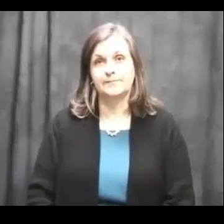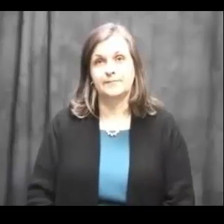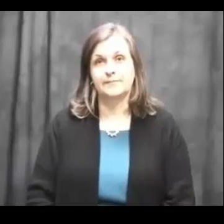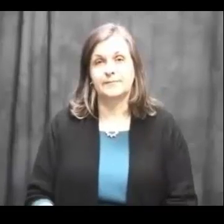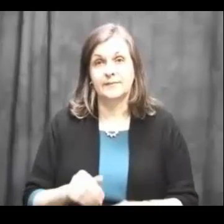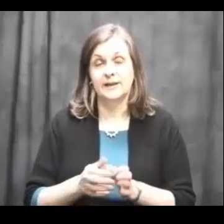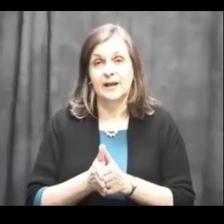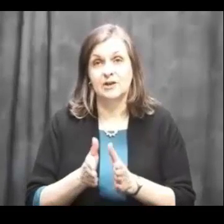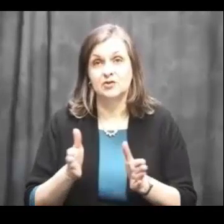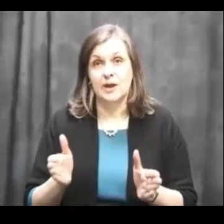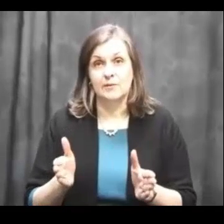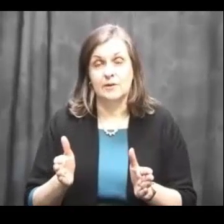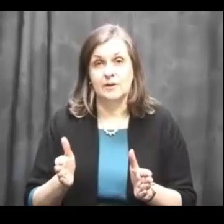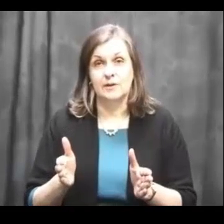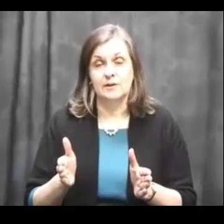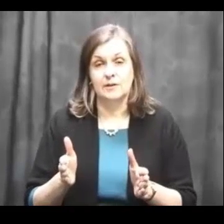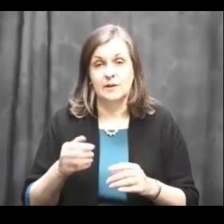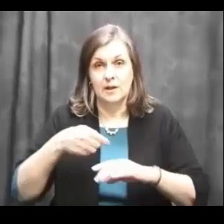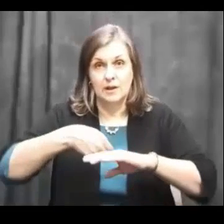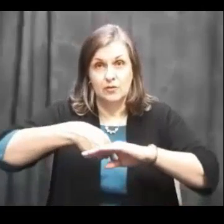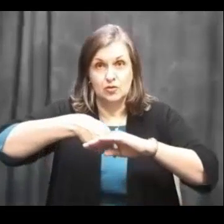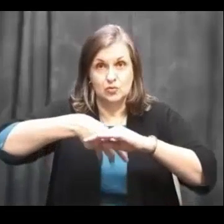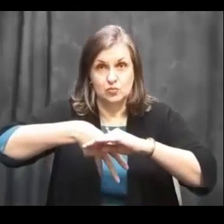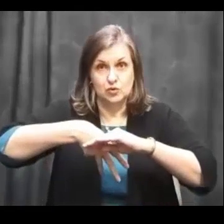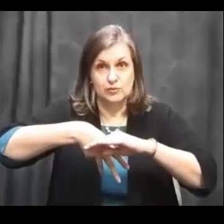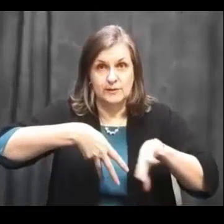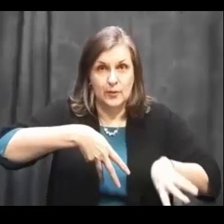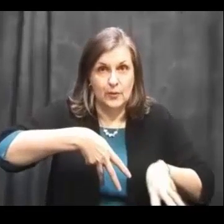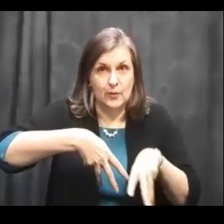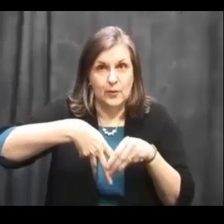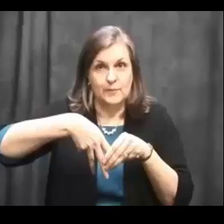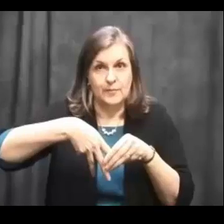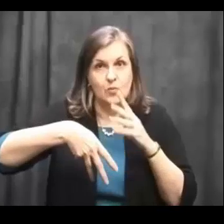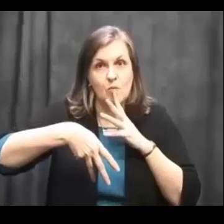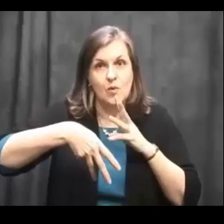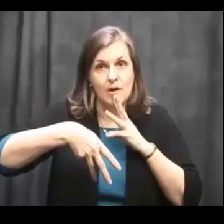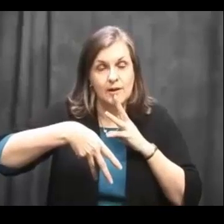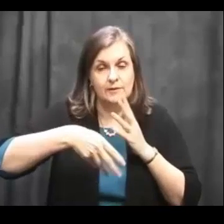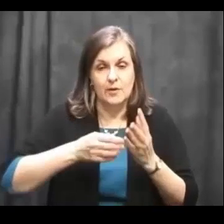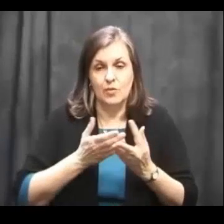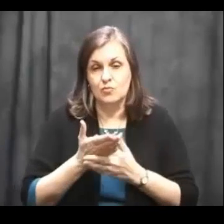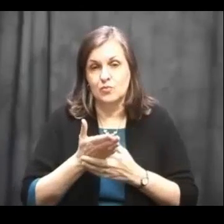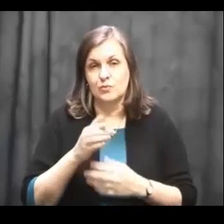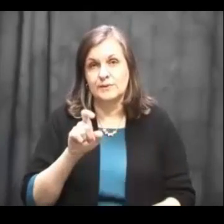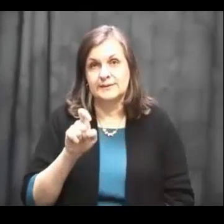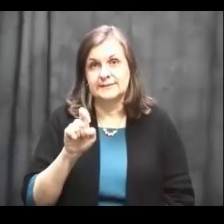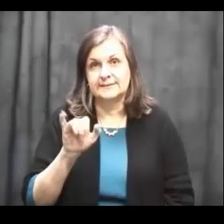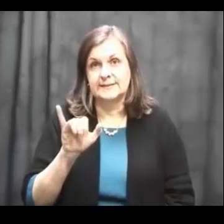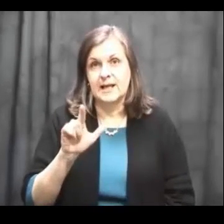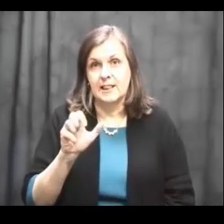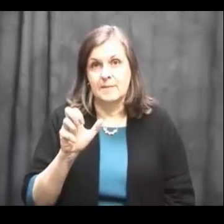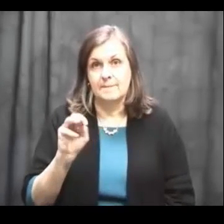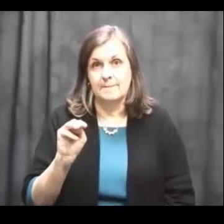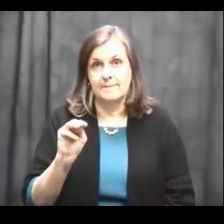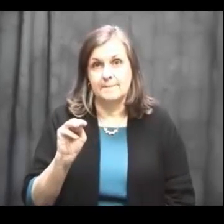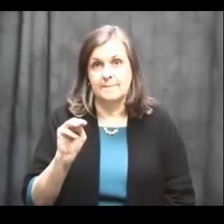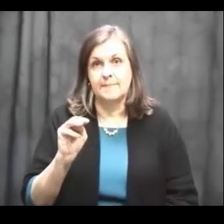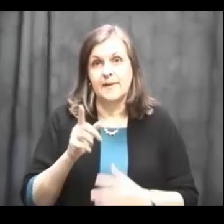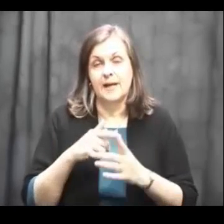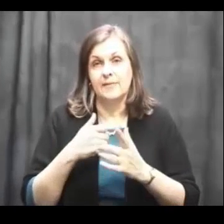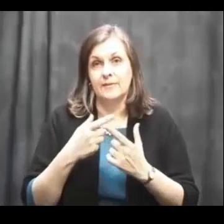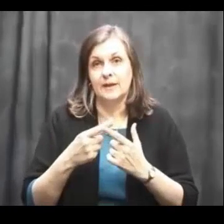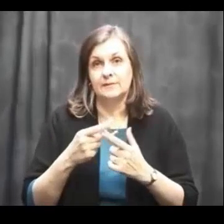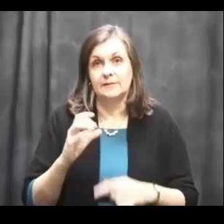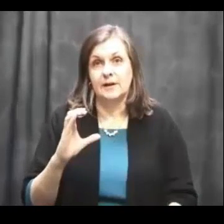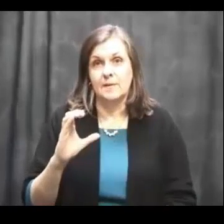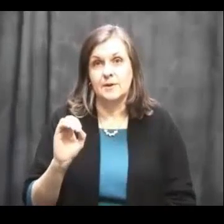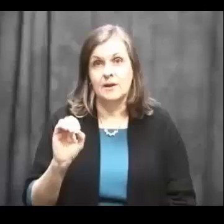in general we look at water being pulled up from the roots of the plant through the xylem